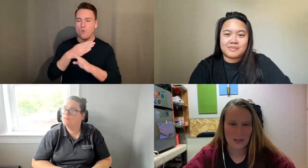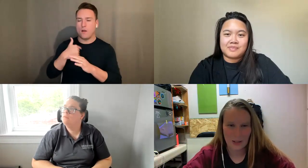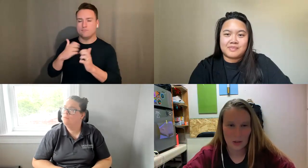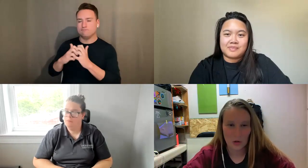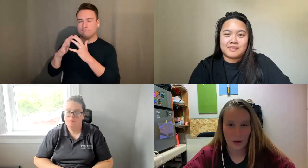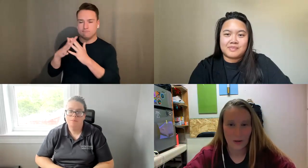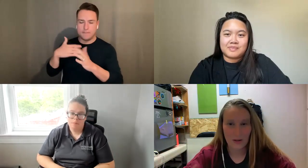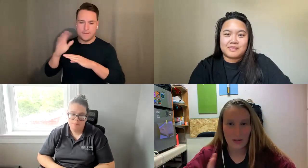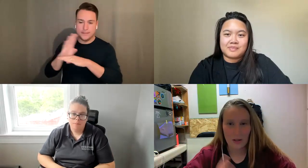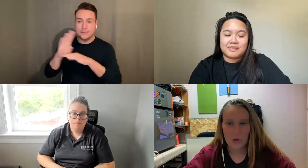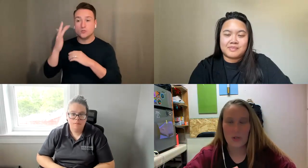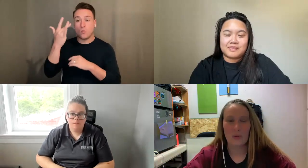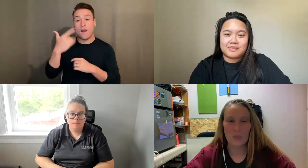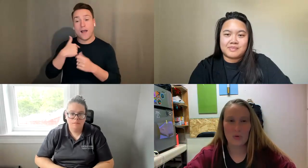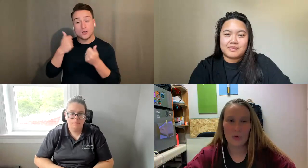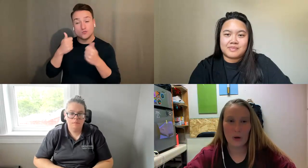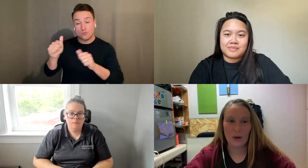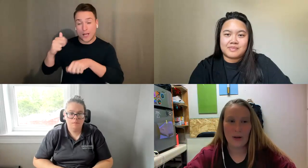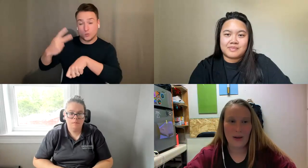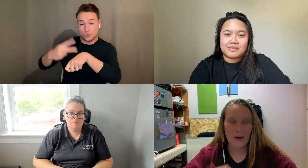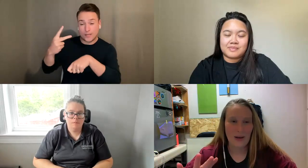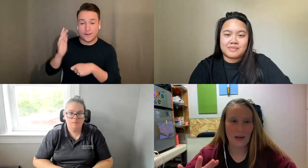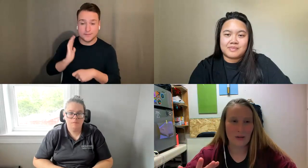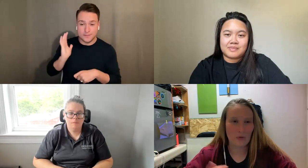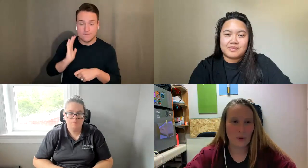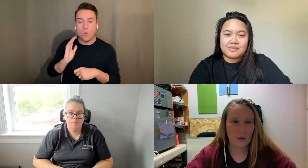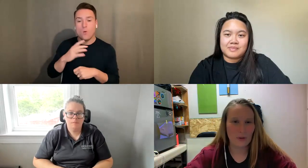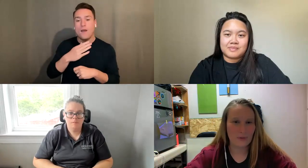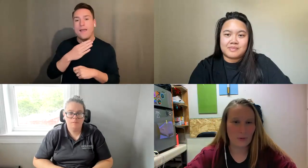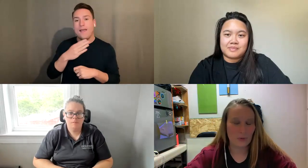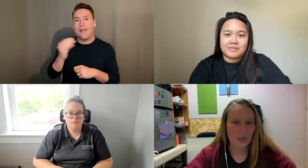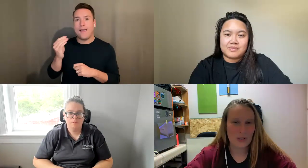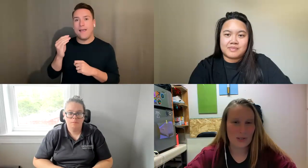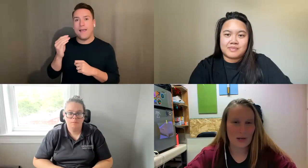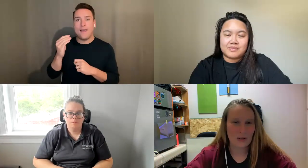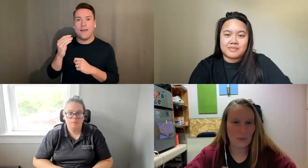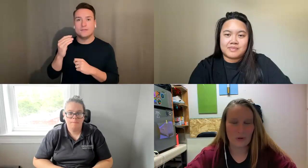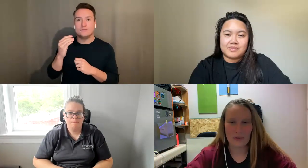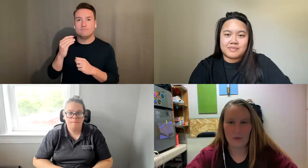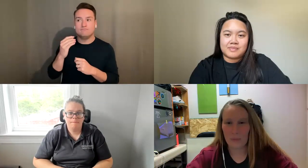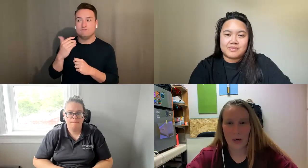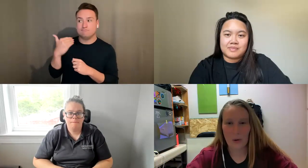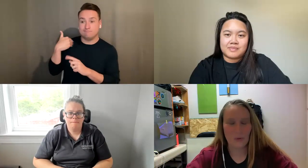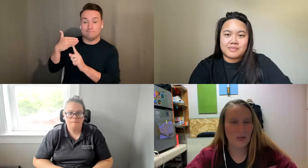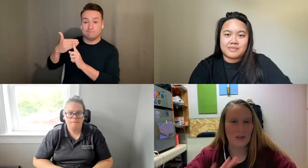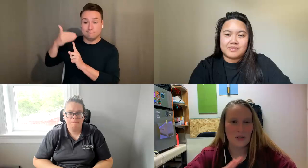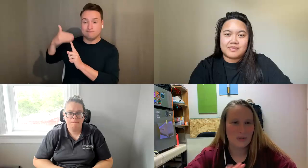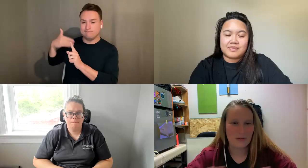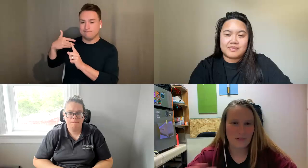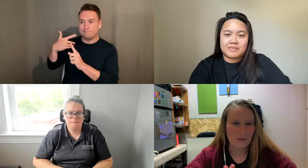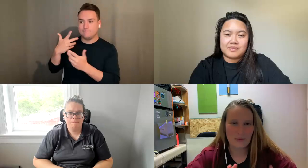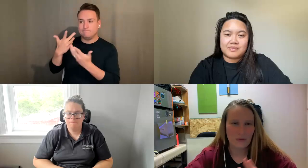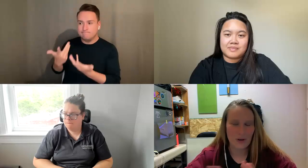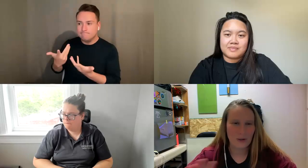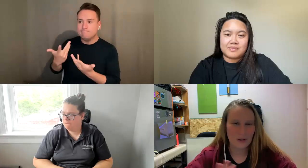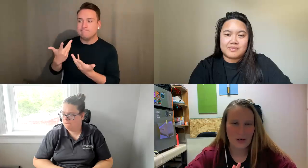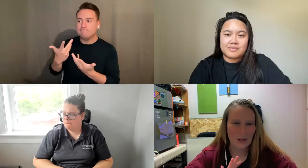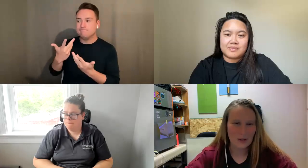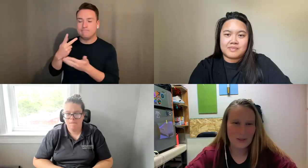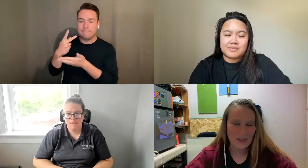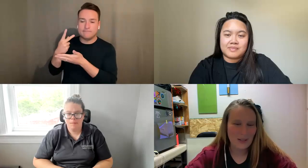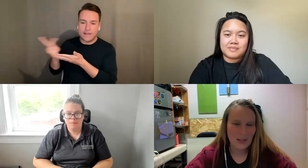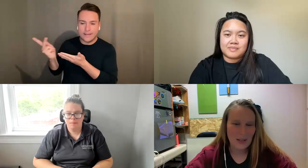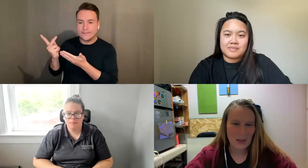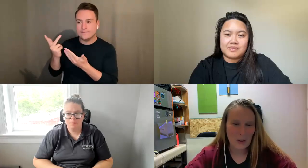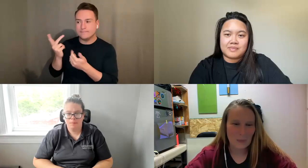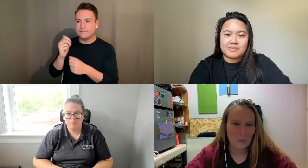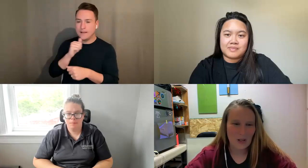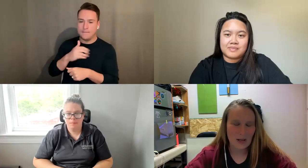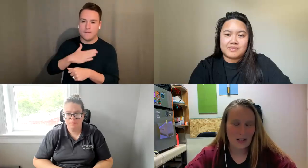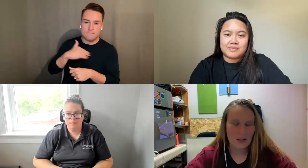As I said, I tried two times before and for reasons that weren't even my own it just failed.